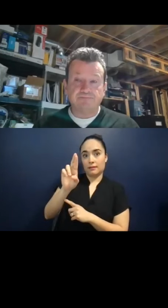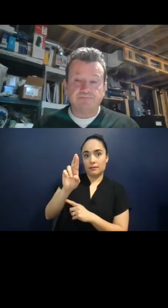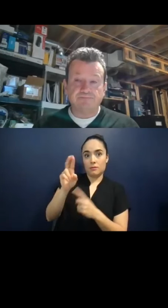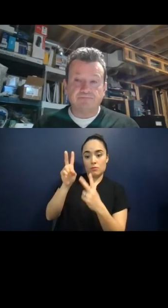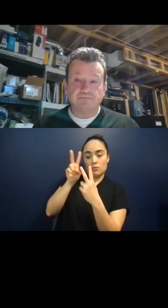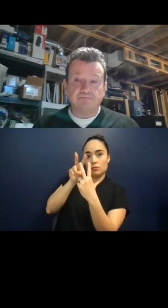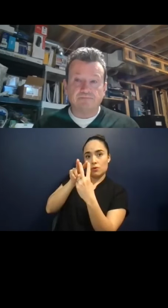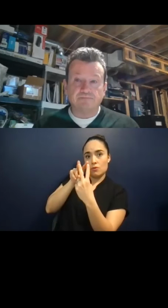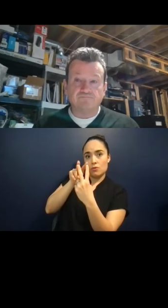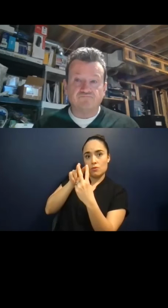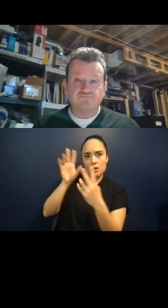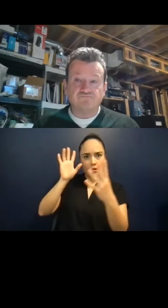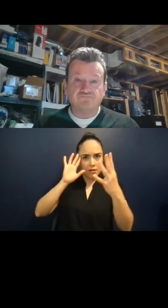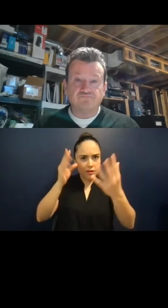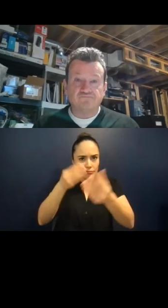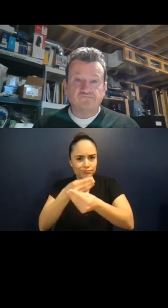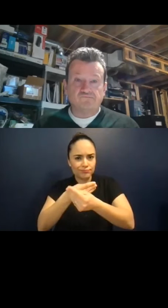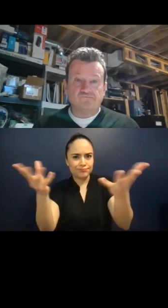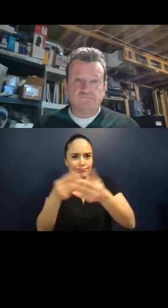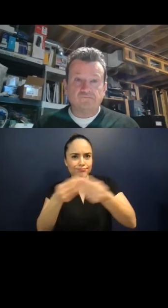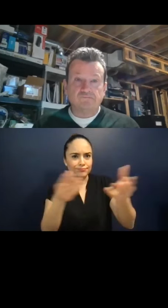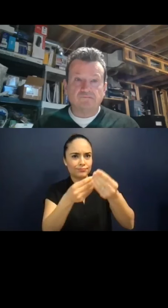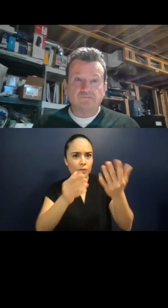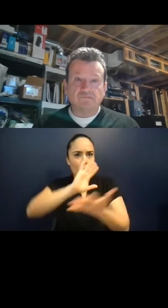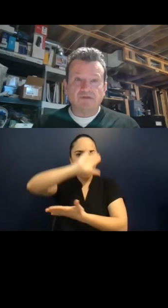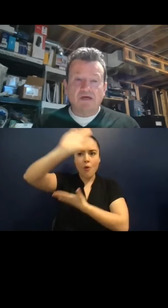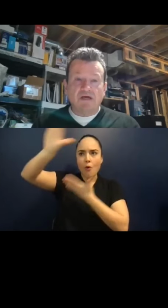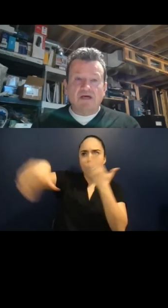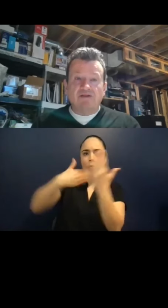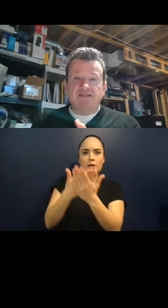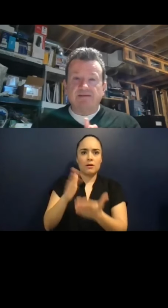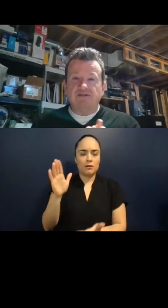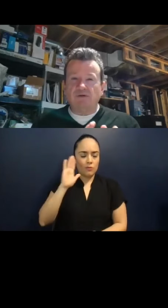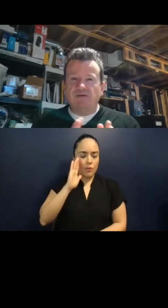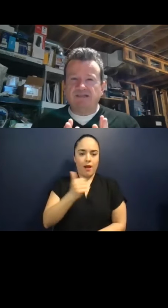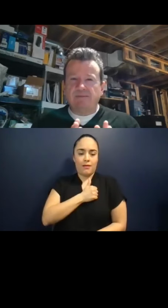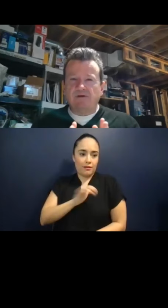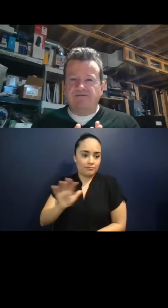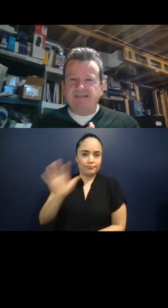going to be received by the fall